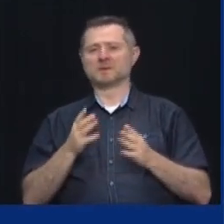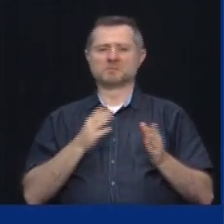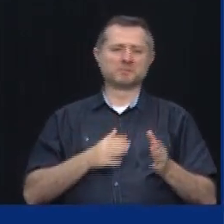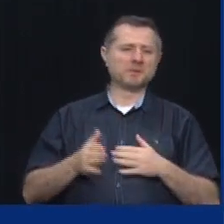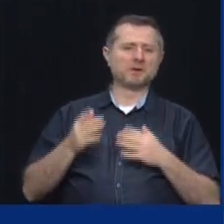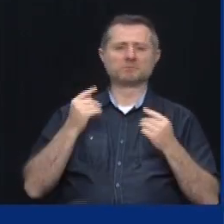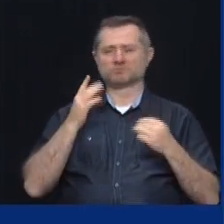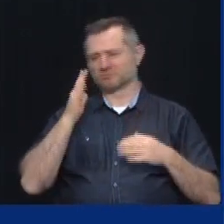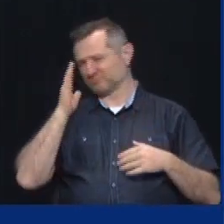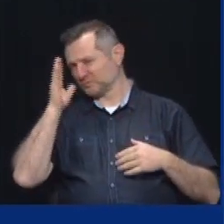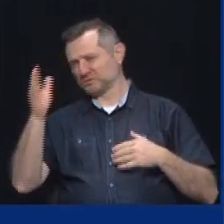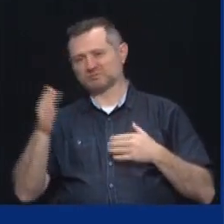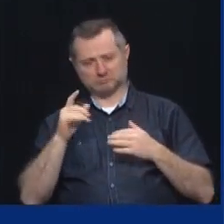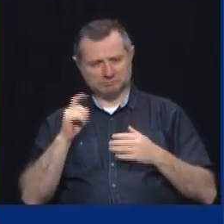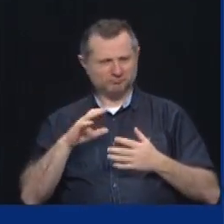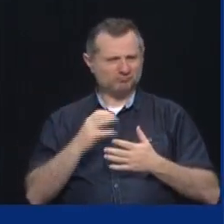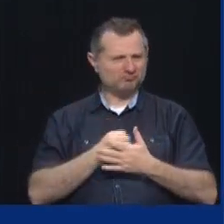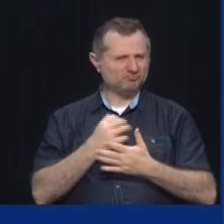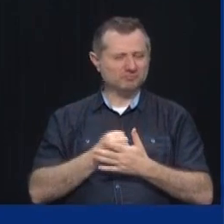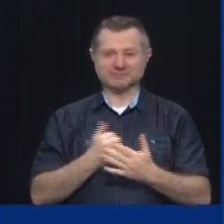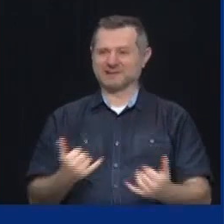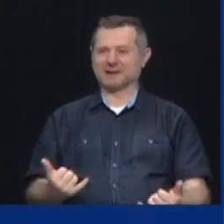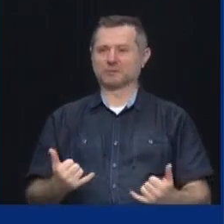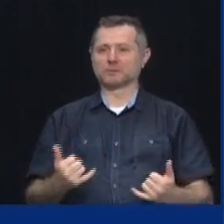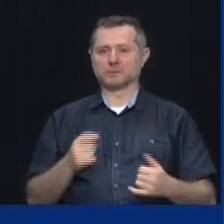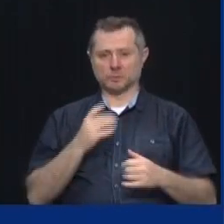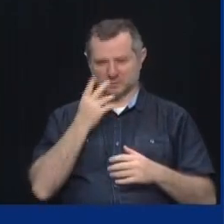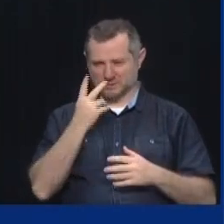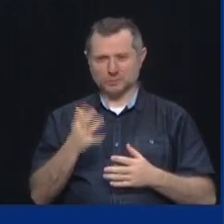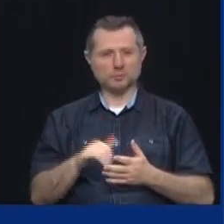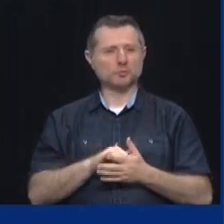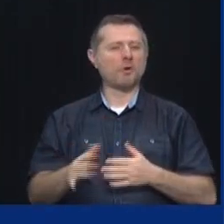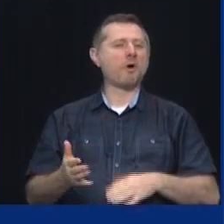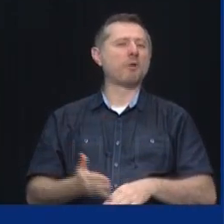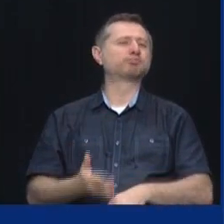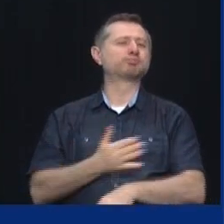DON'T DECEIVE YOURSELF AND DON'T UNDERESTIMATE THE ENEMY EVER.